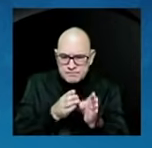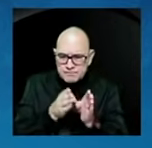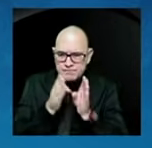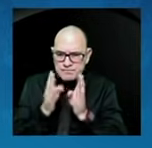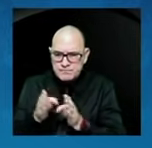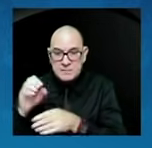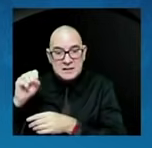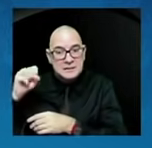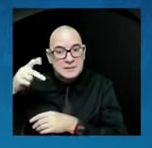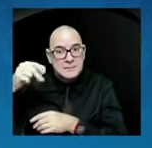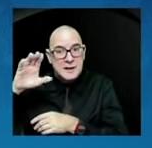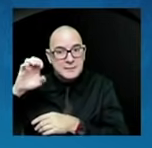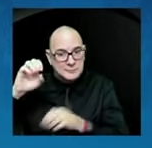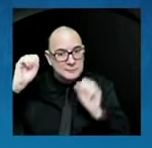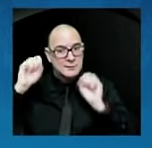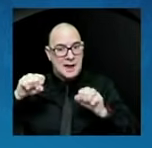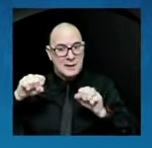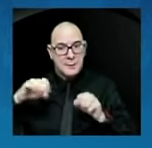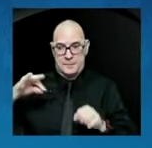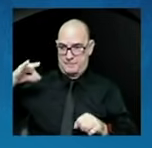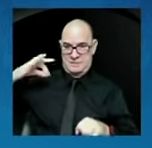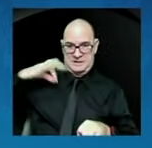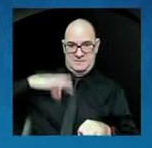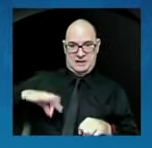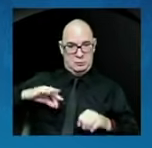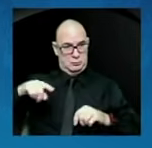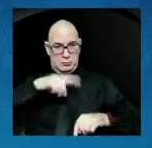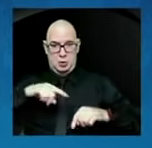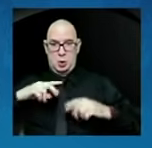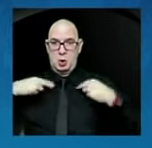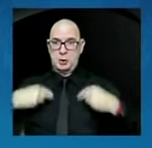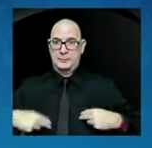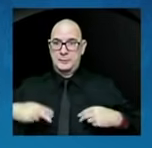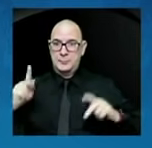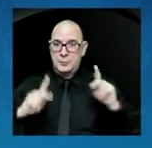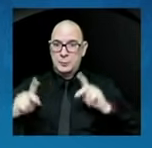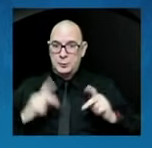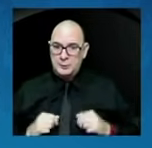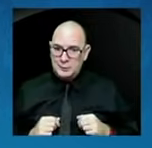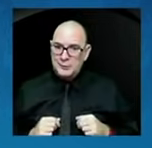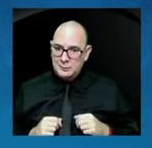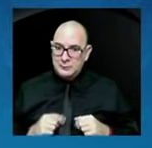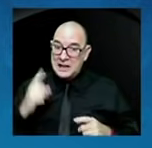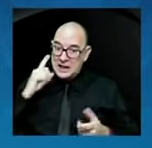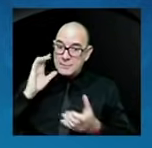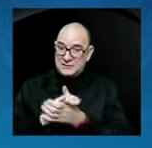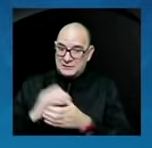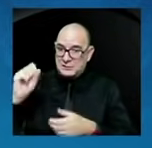THAN EVER BIS BORE AND THAT SPAE